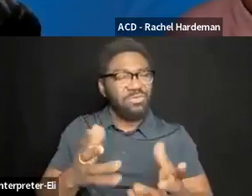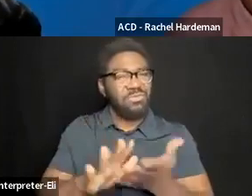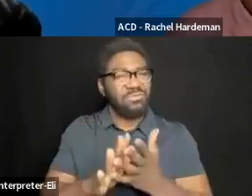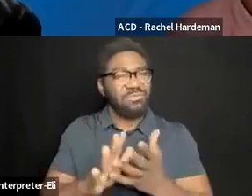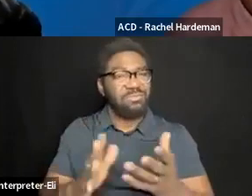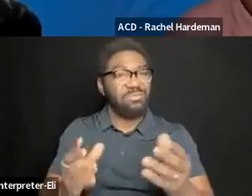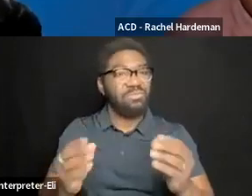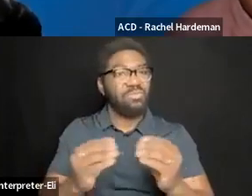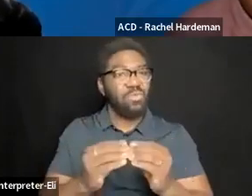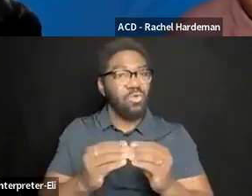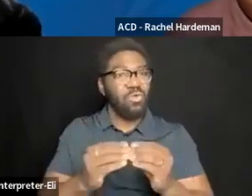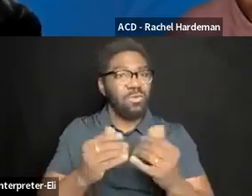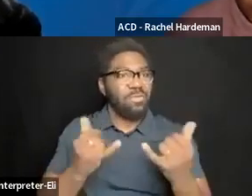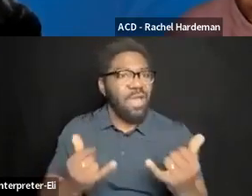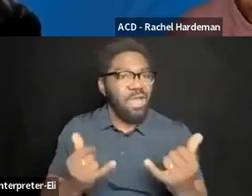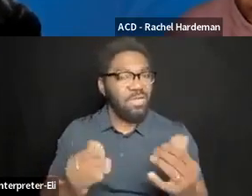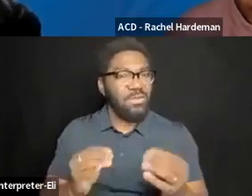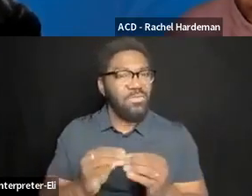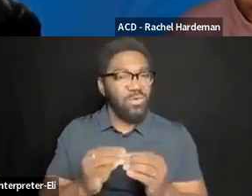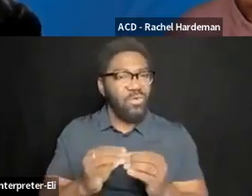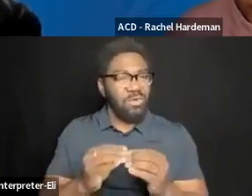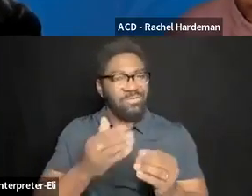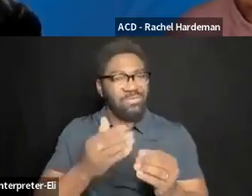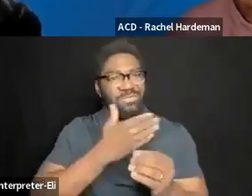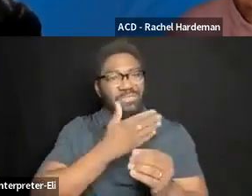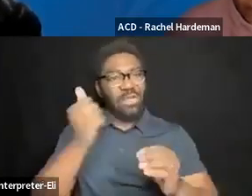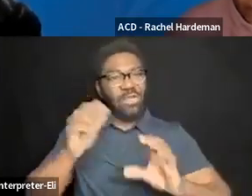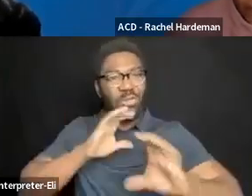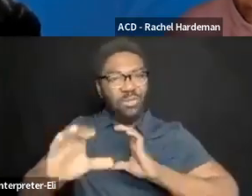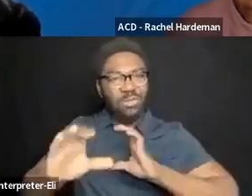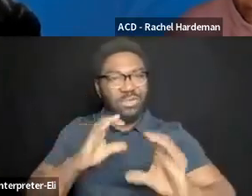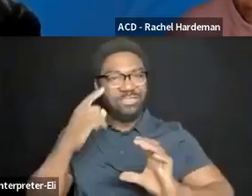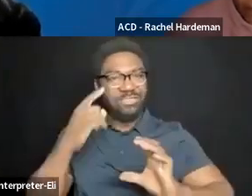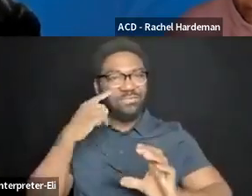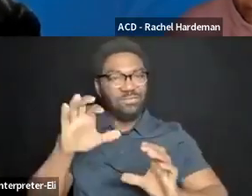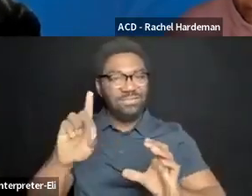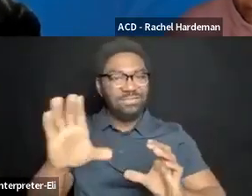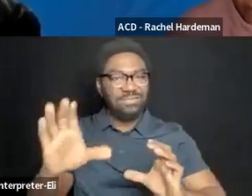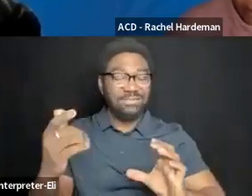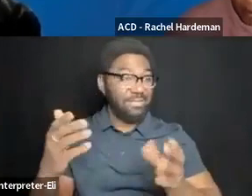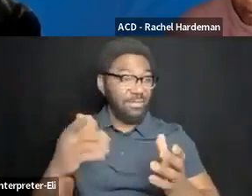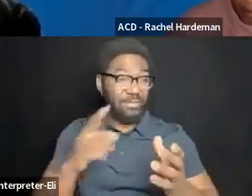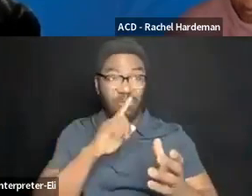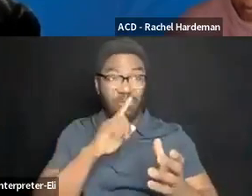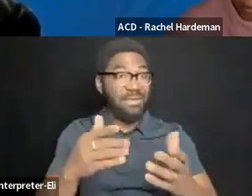It's something that we all have to do in public health. Everybody has to do this,